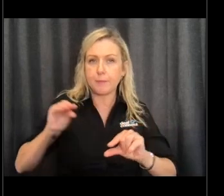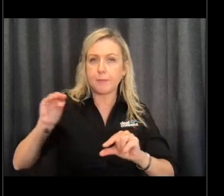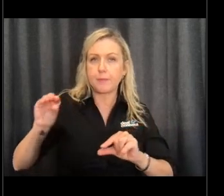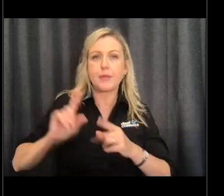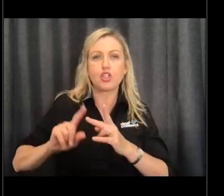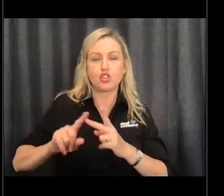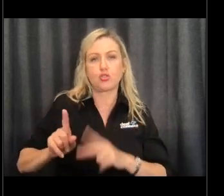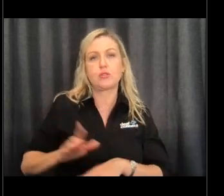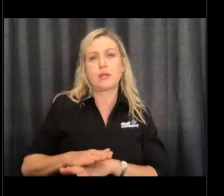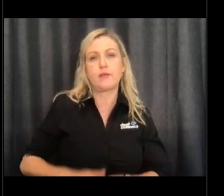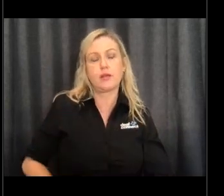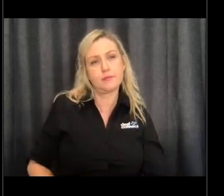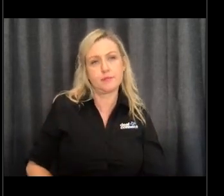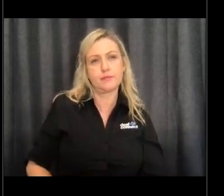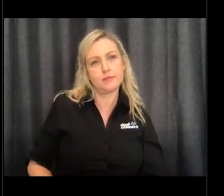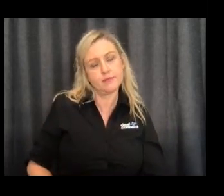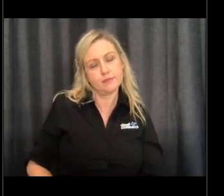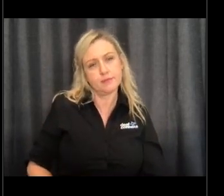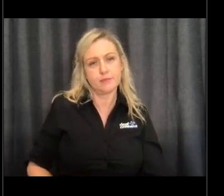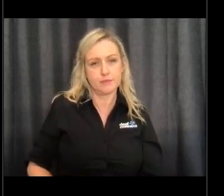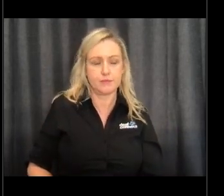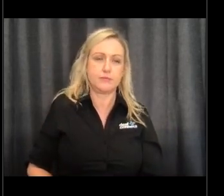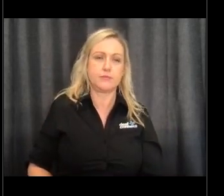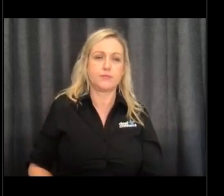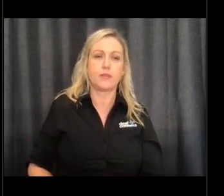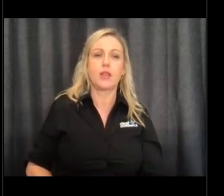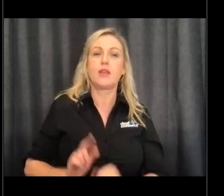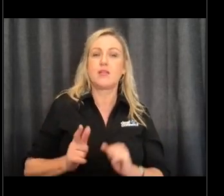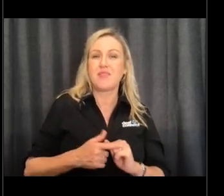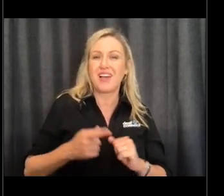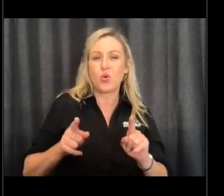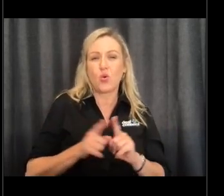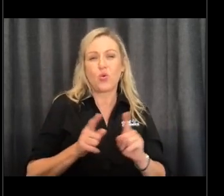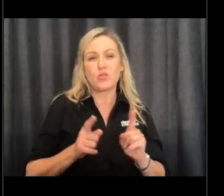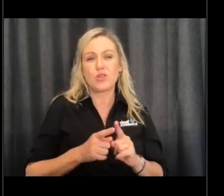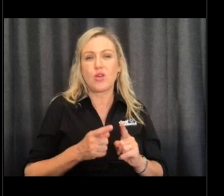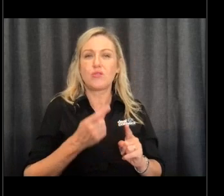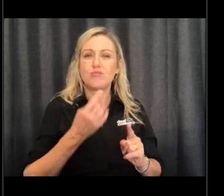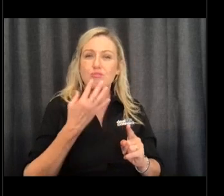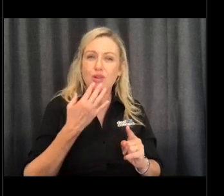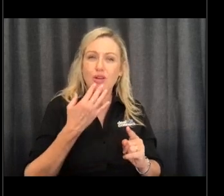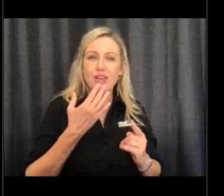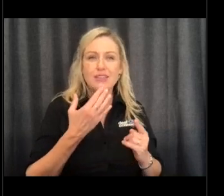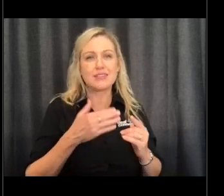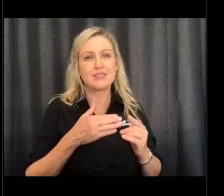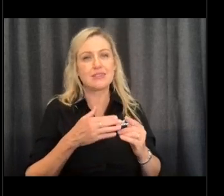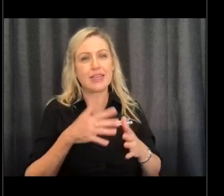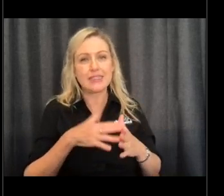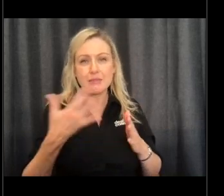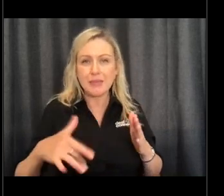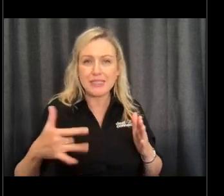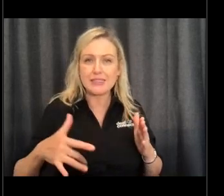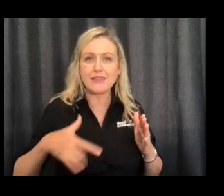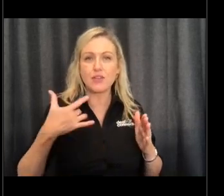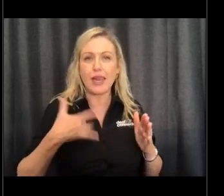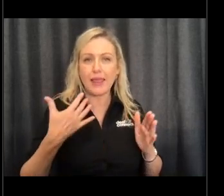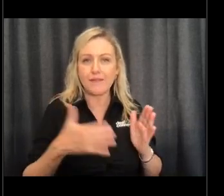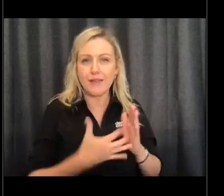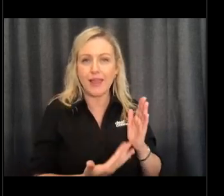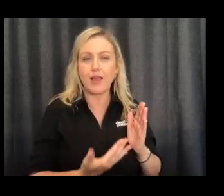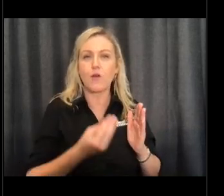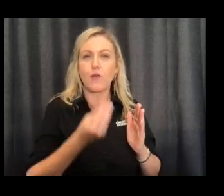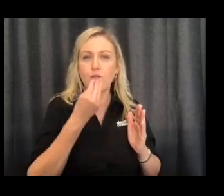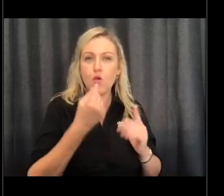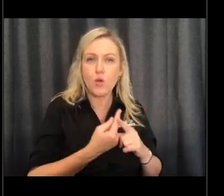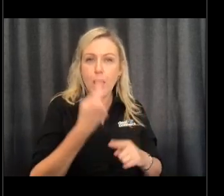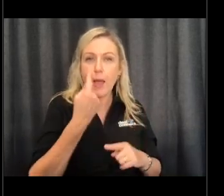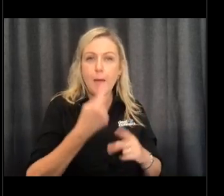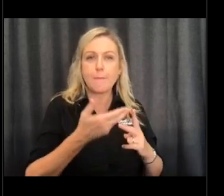On the cost of living, just as we're nearing the end, cost of living and legal